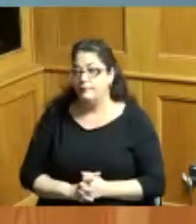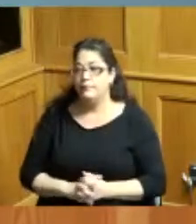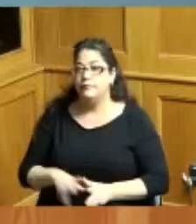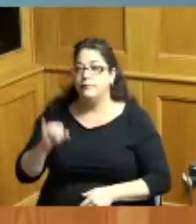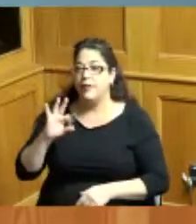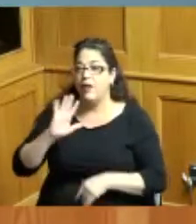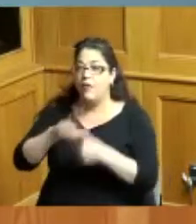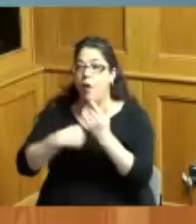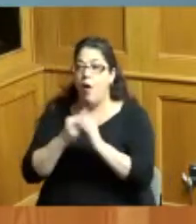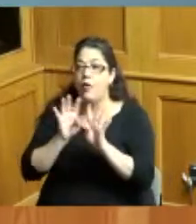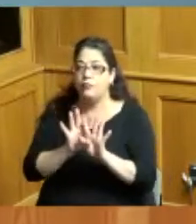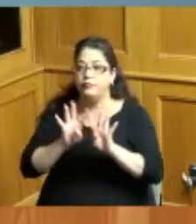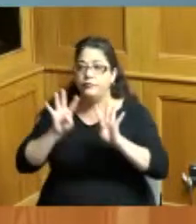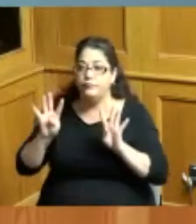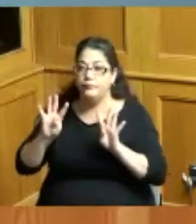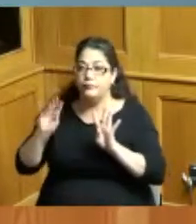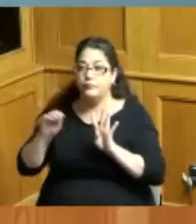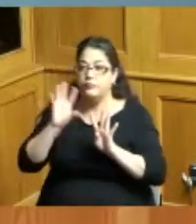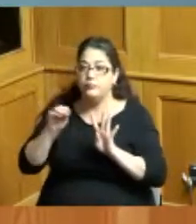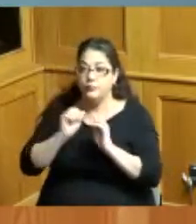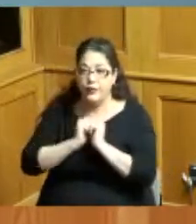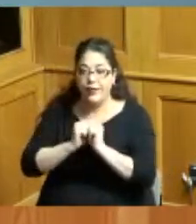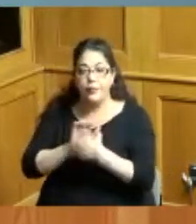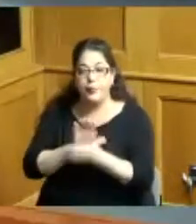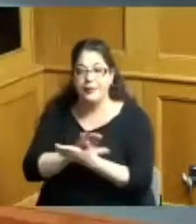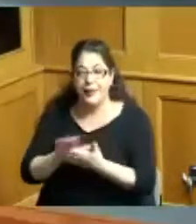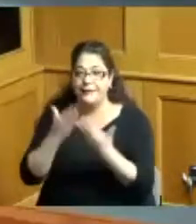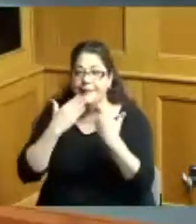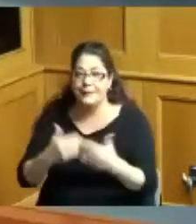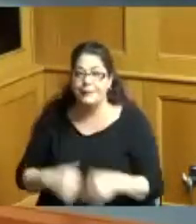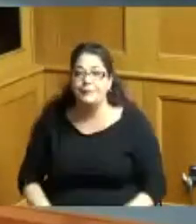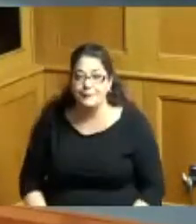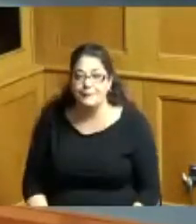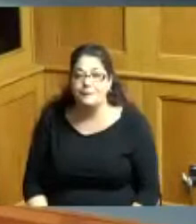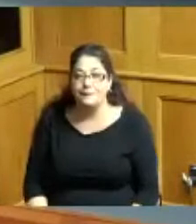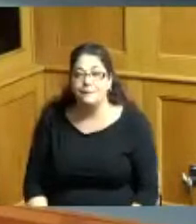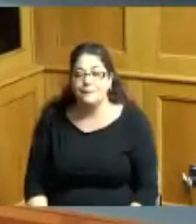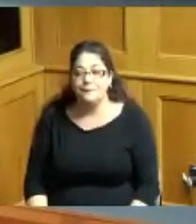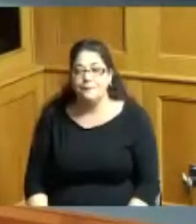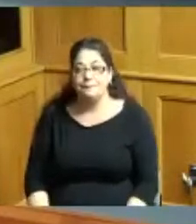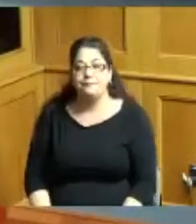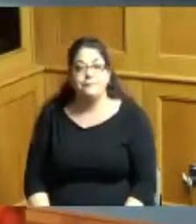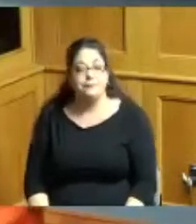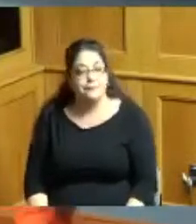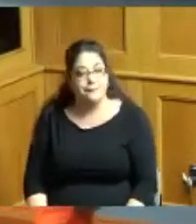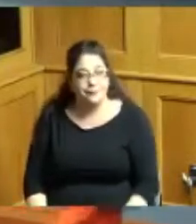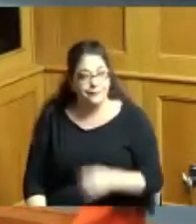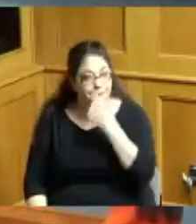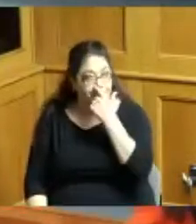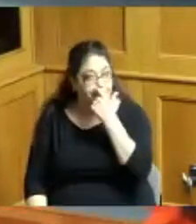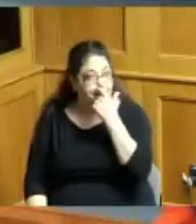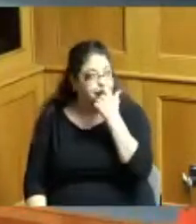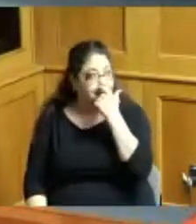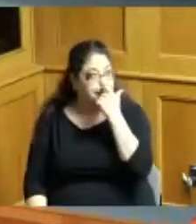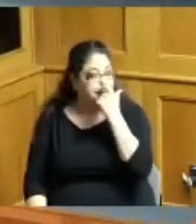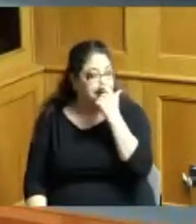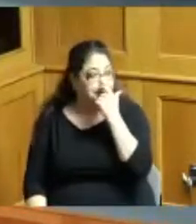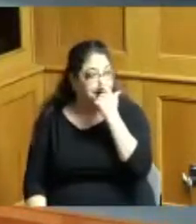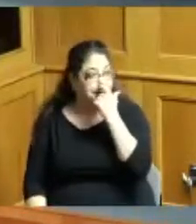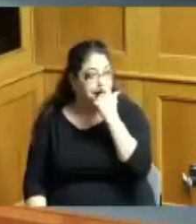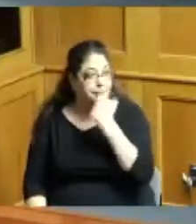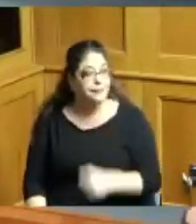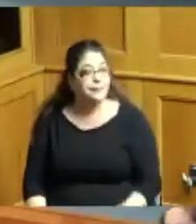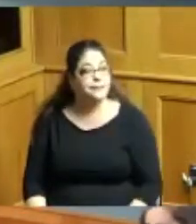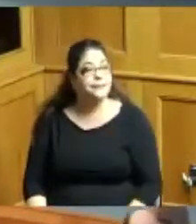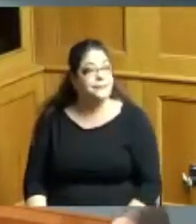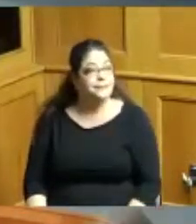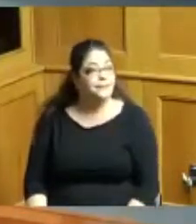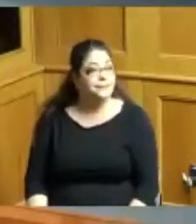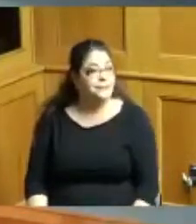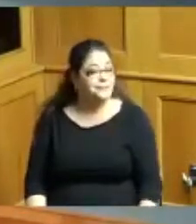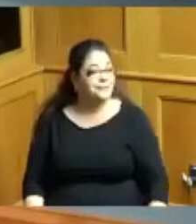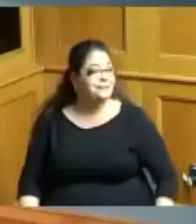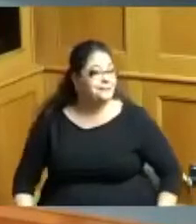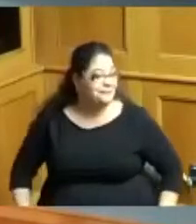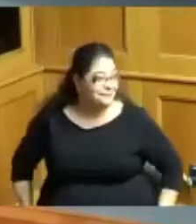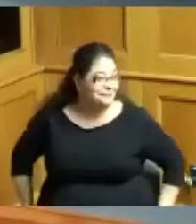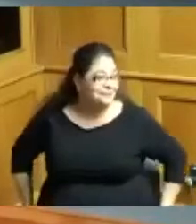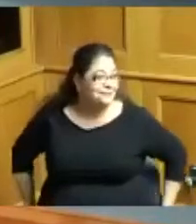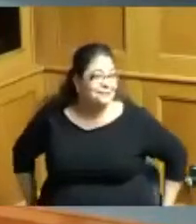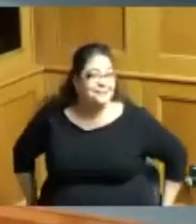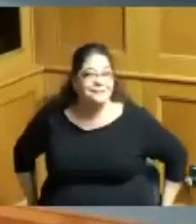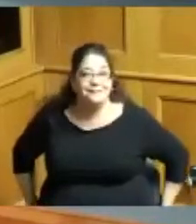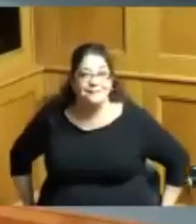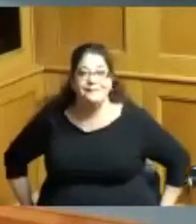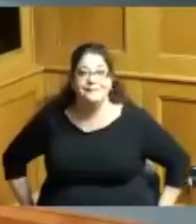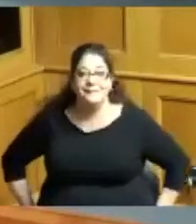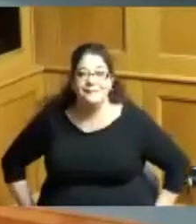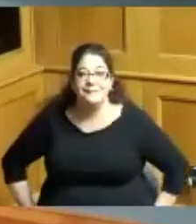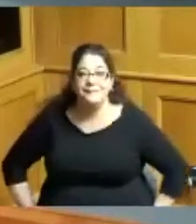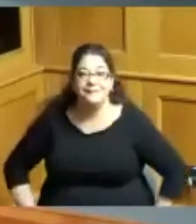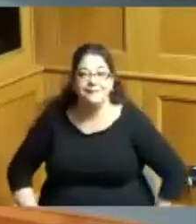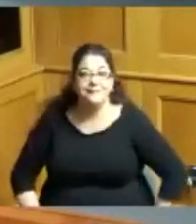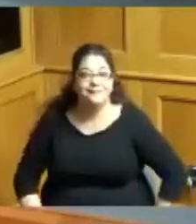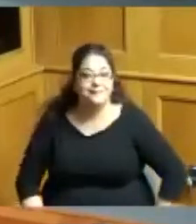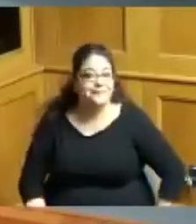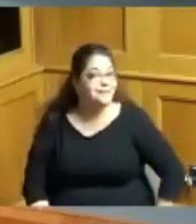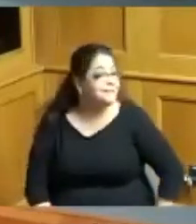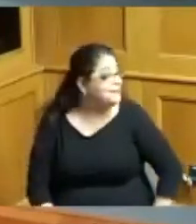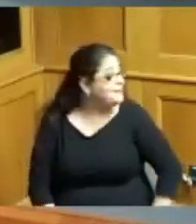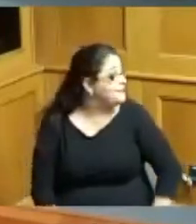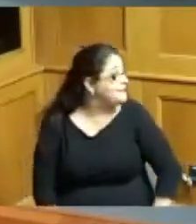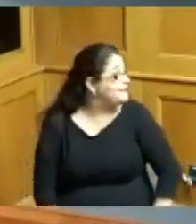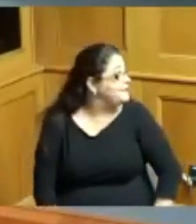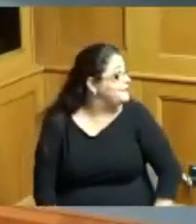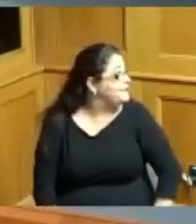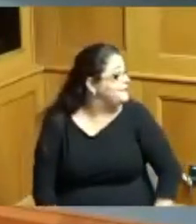we're going to take a quick picture that would be great